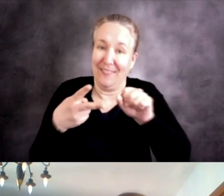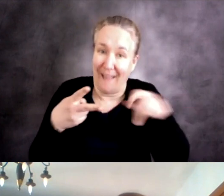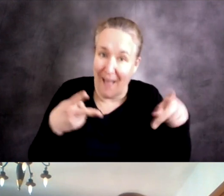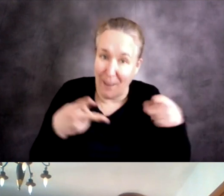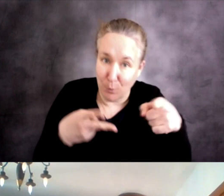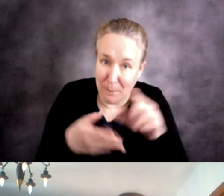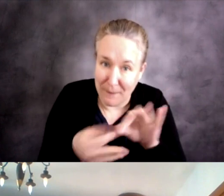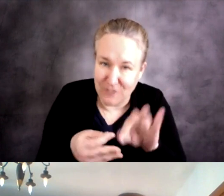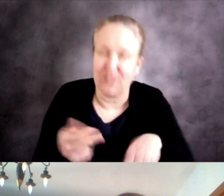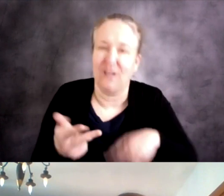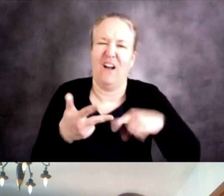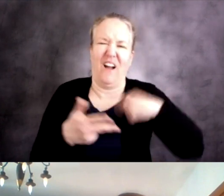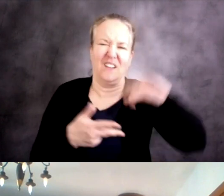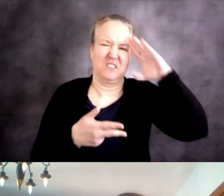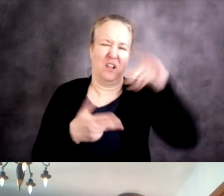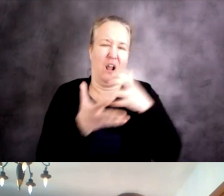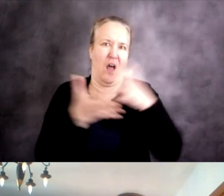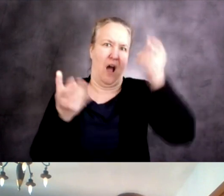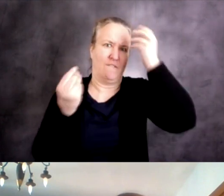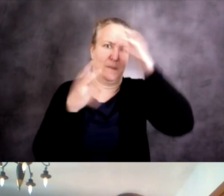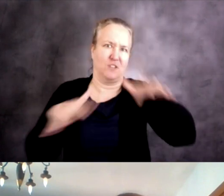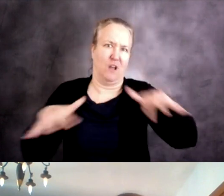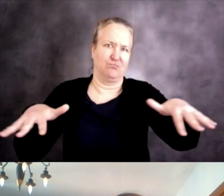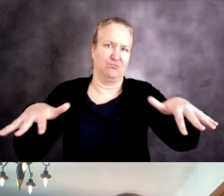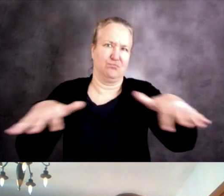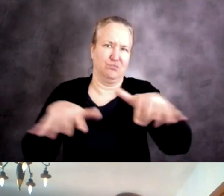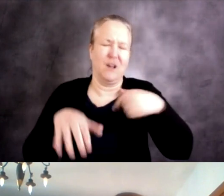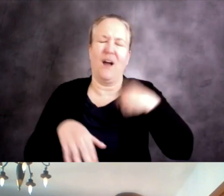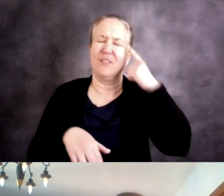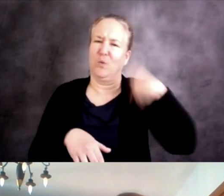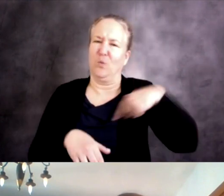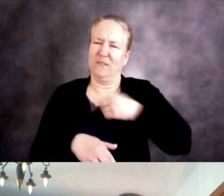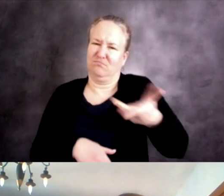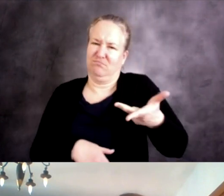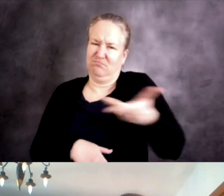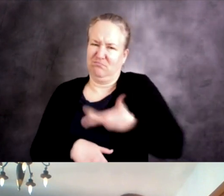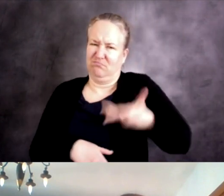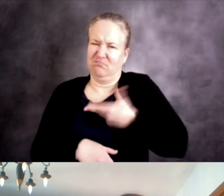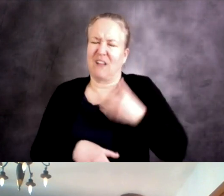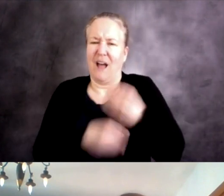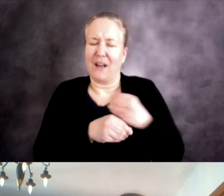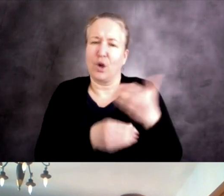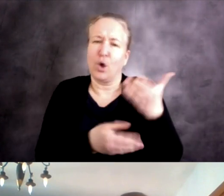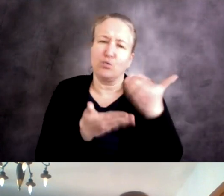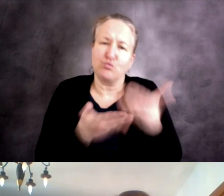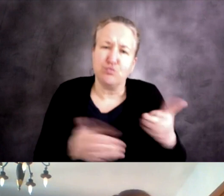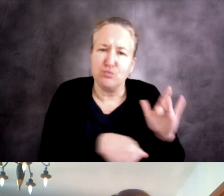there. I did, I think, we all put some resources or contact in our powerpoints